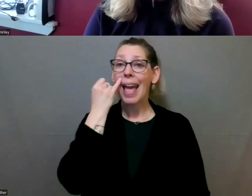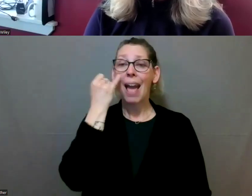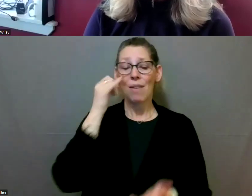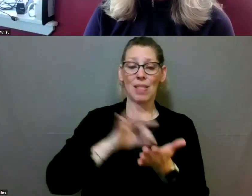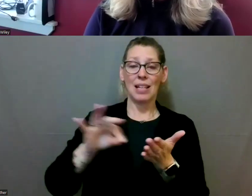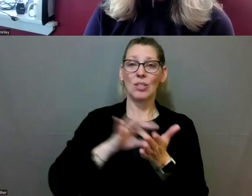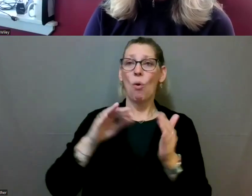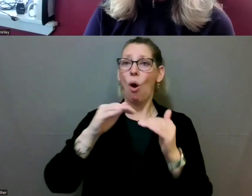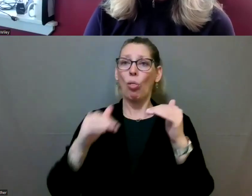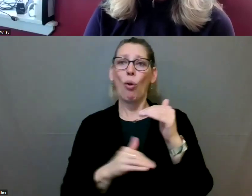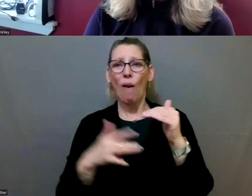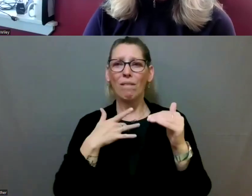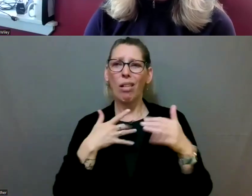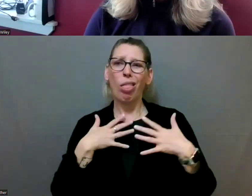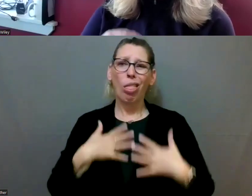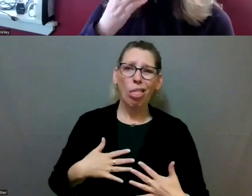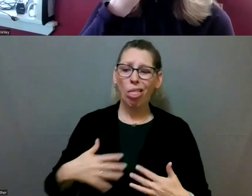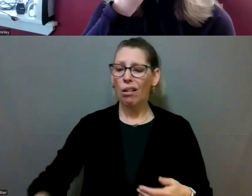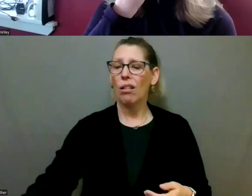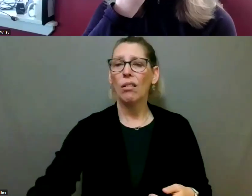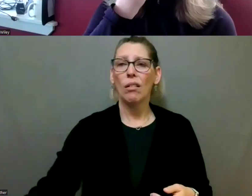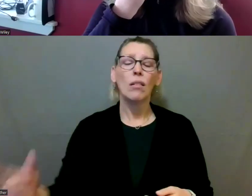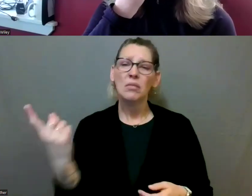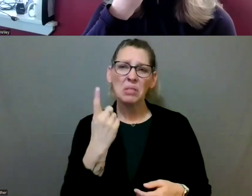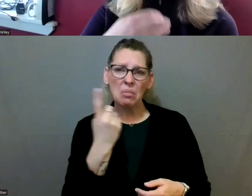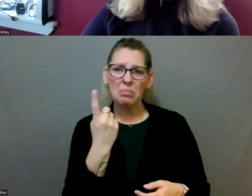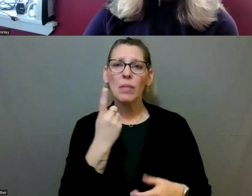like they're feeling down in the dumps or something like that then um the information